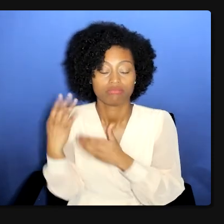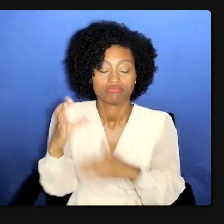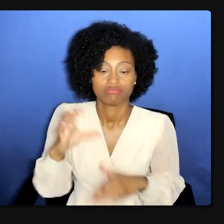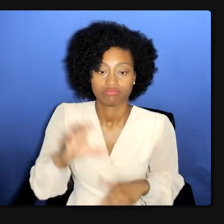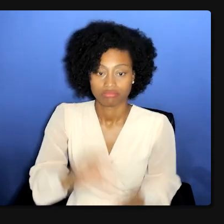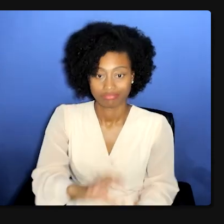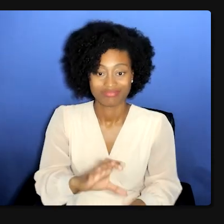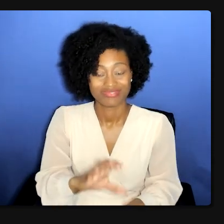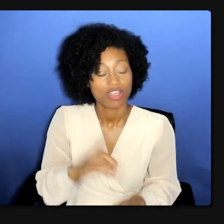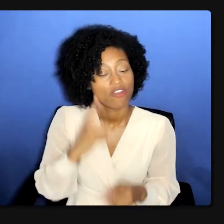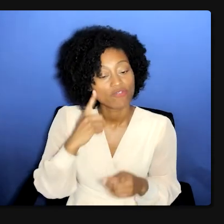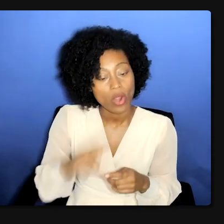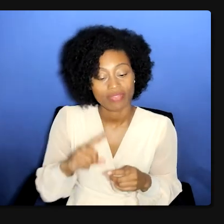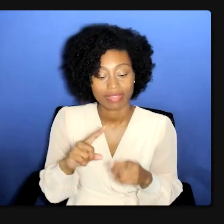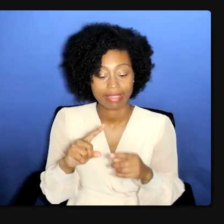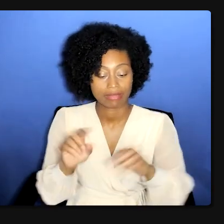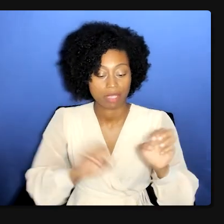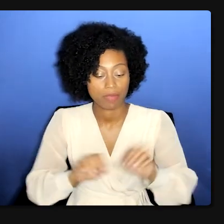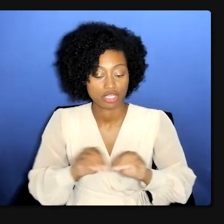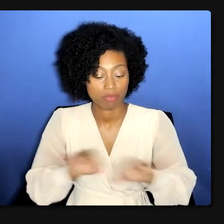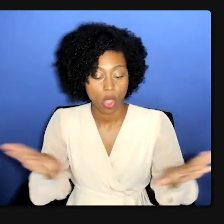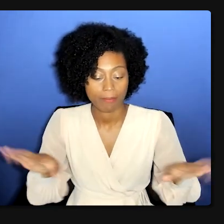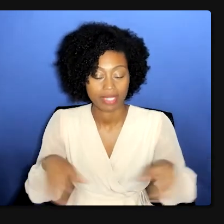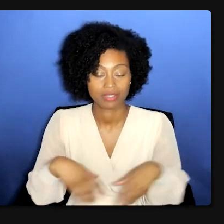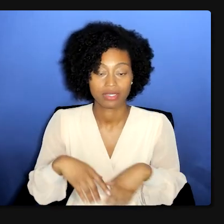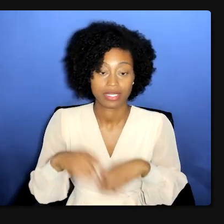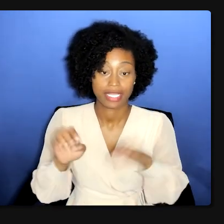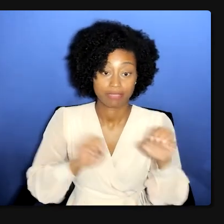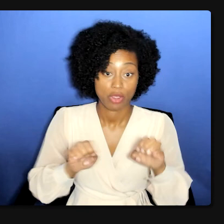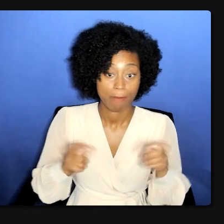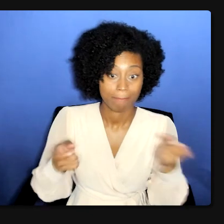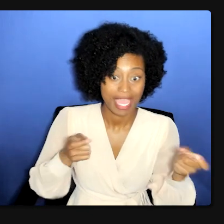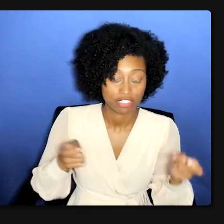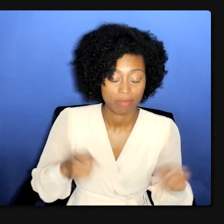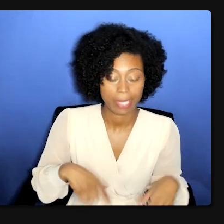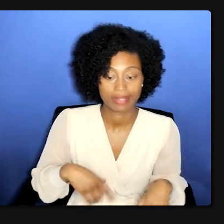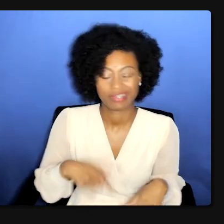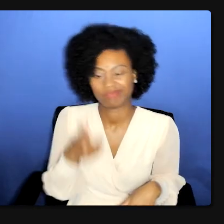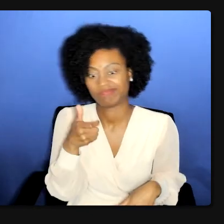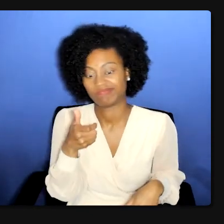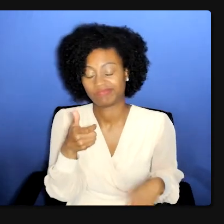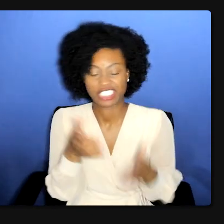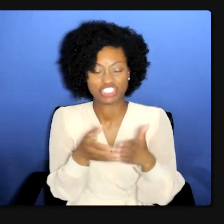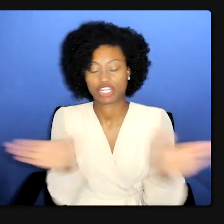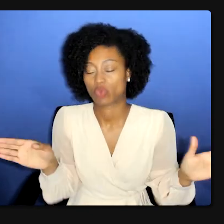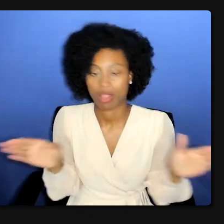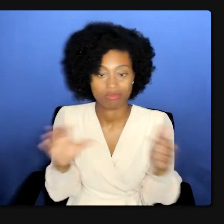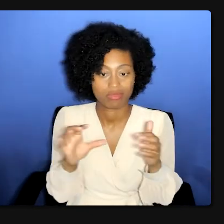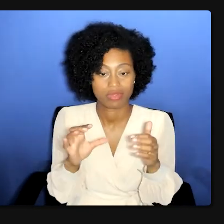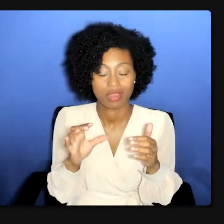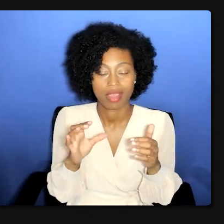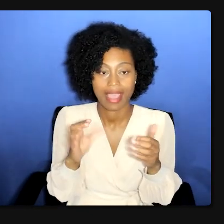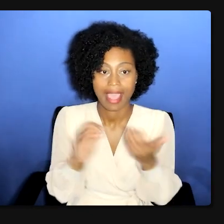out of the experiment deployment, the experiment management, just in general,